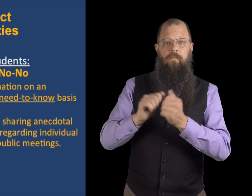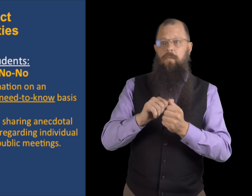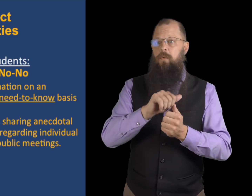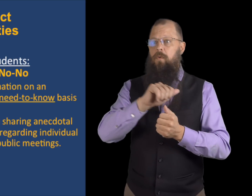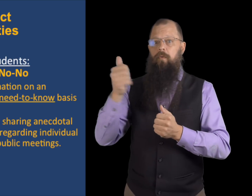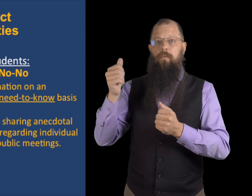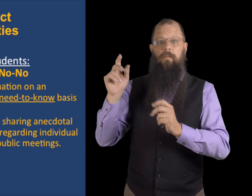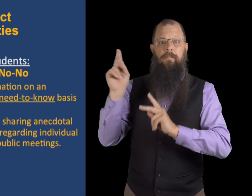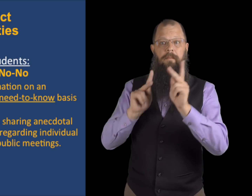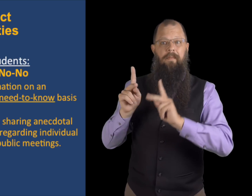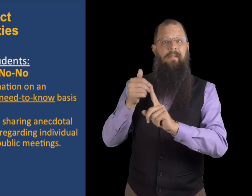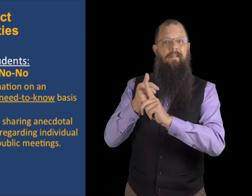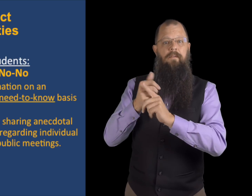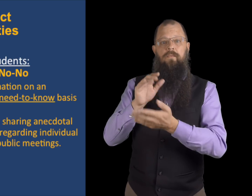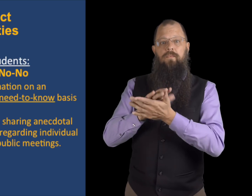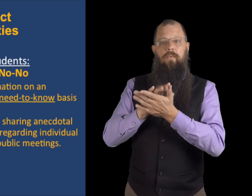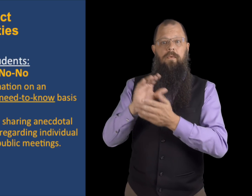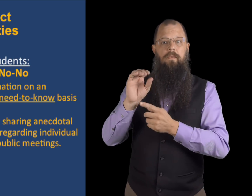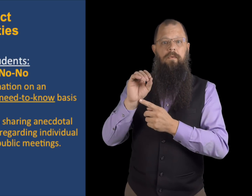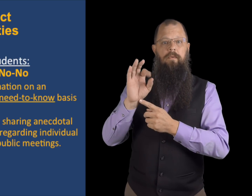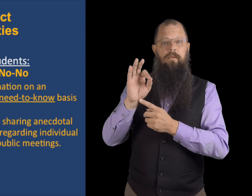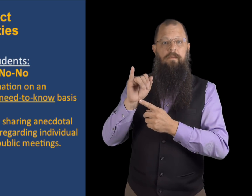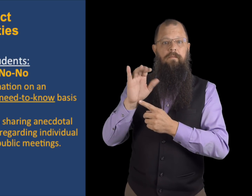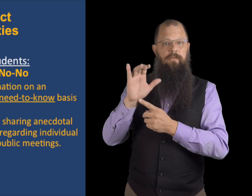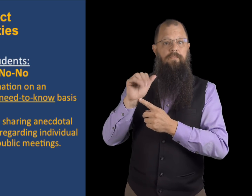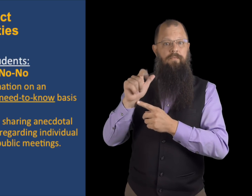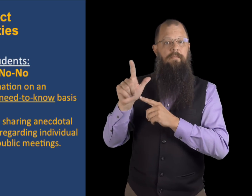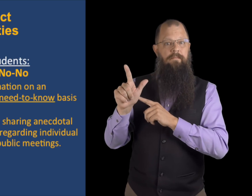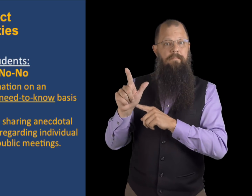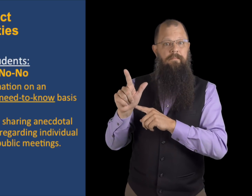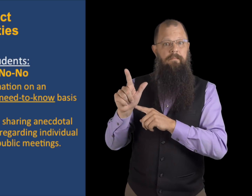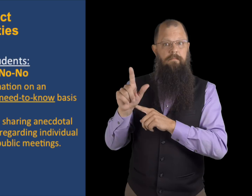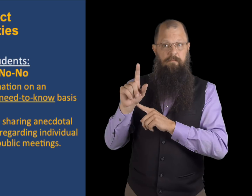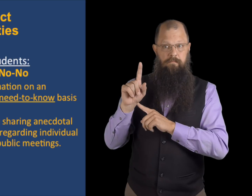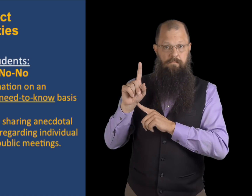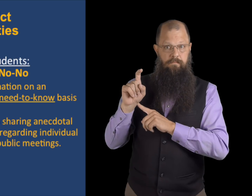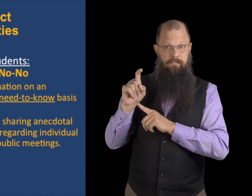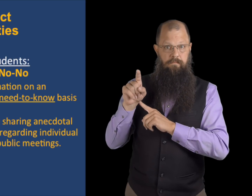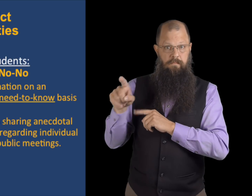Take precautions when discussing a student's educational information with